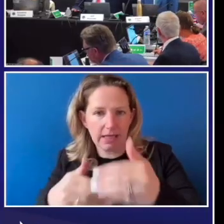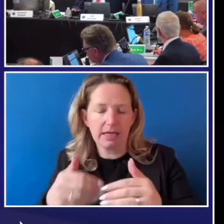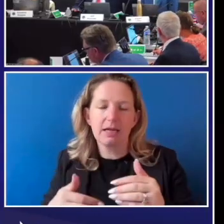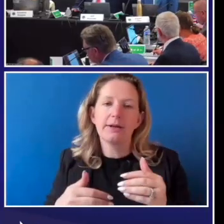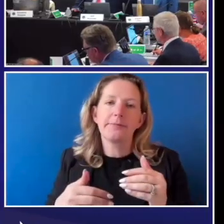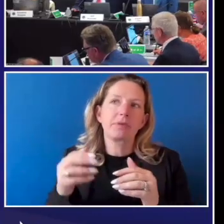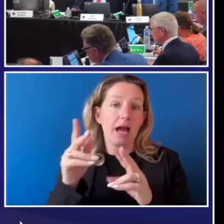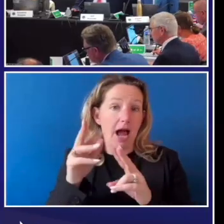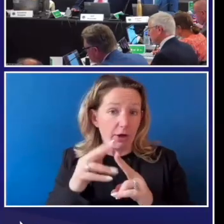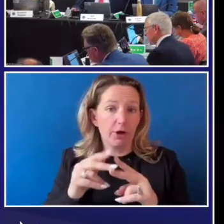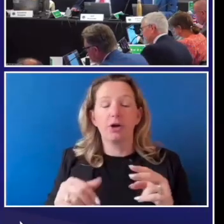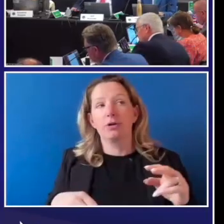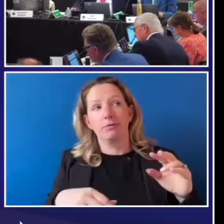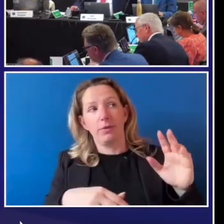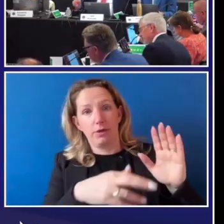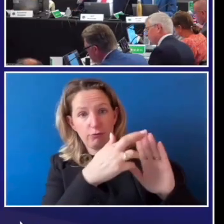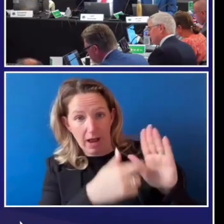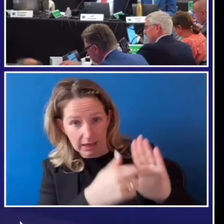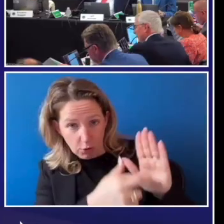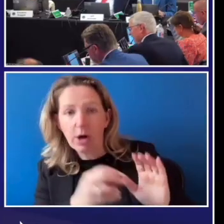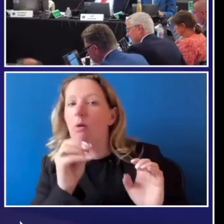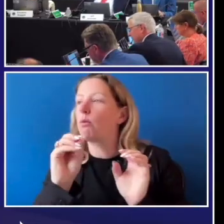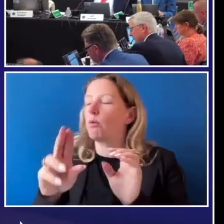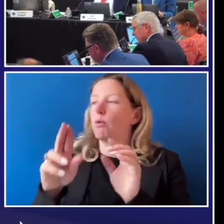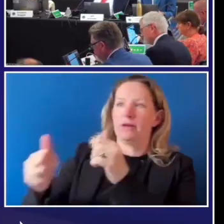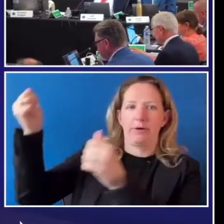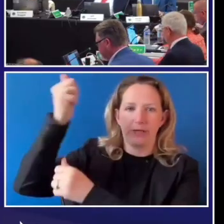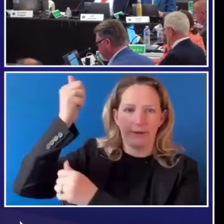Thank you, Jeff. Thank you, Mark. Magnus you have the floor. Thanks, Kayla.